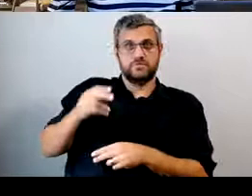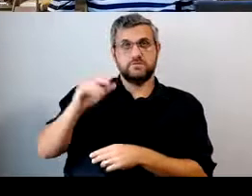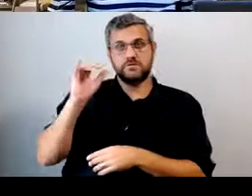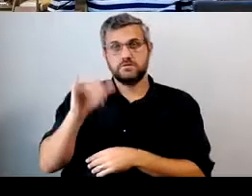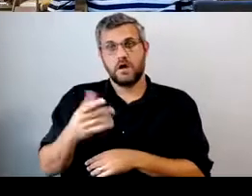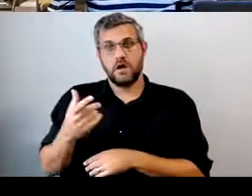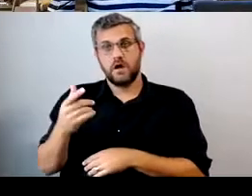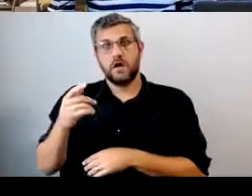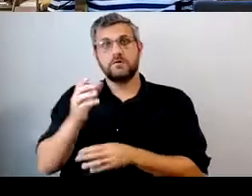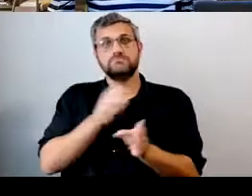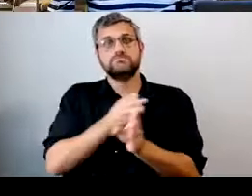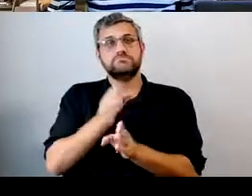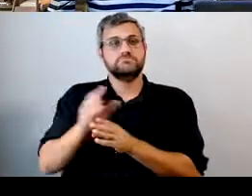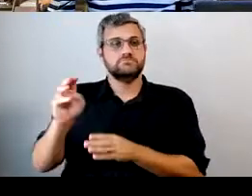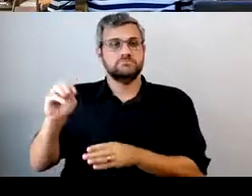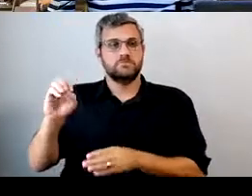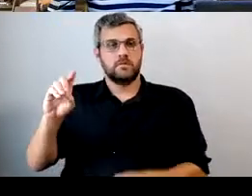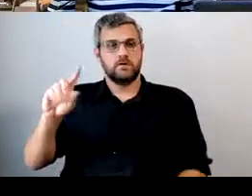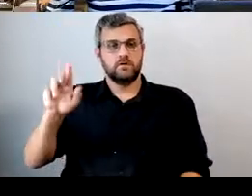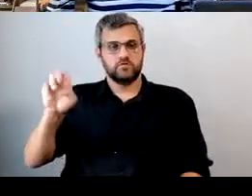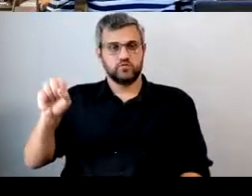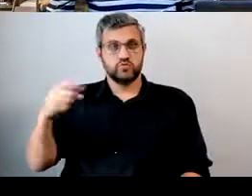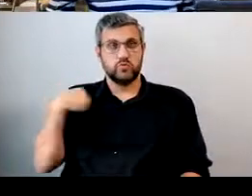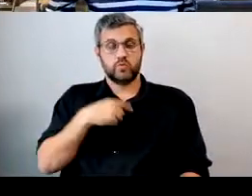that the modules that we developed are available online.